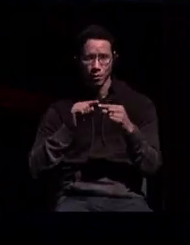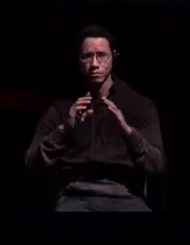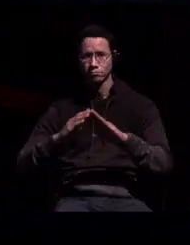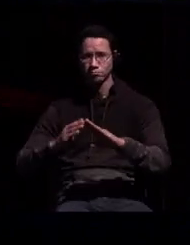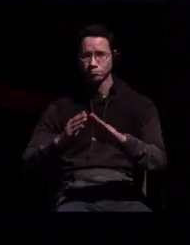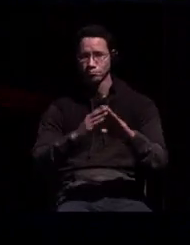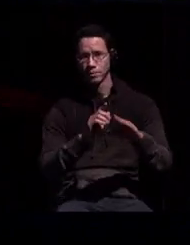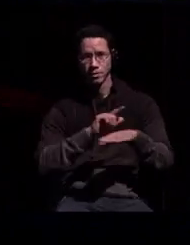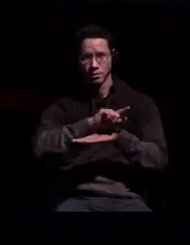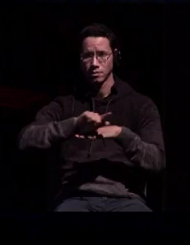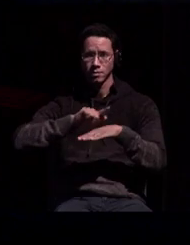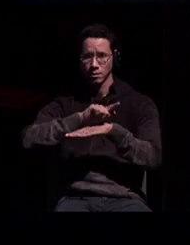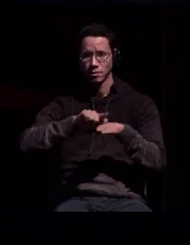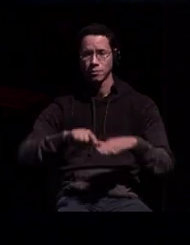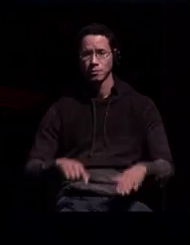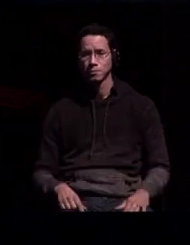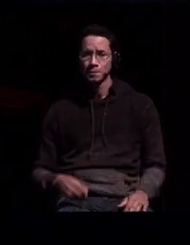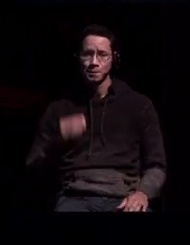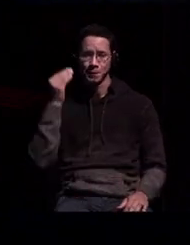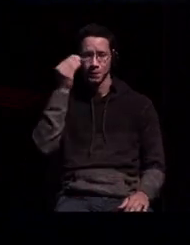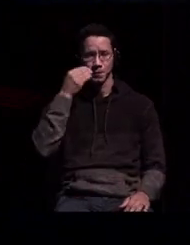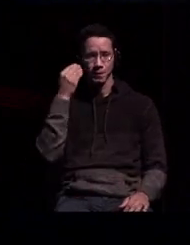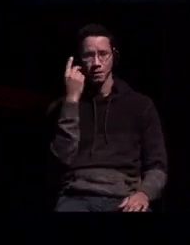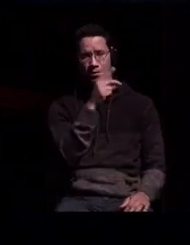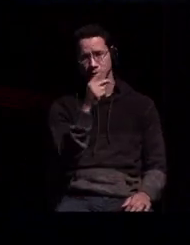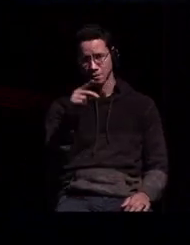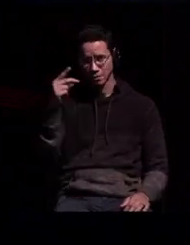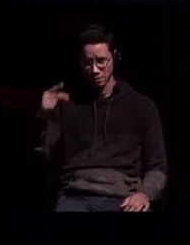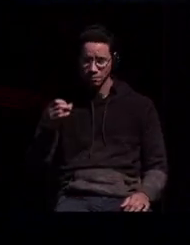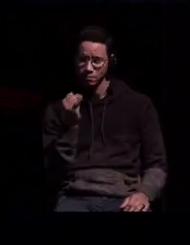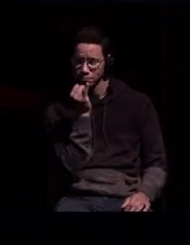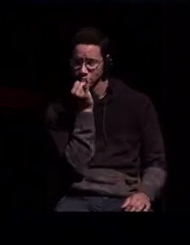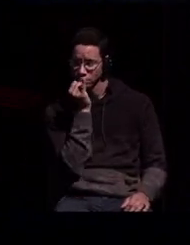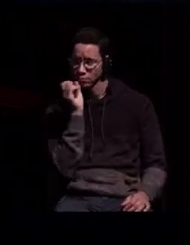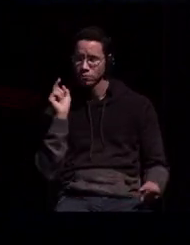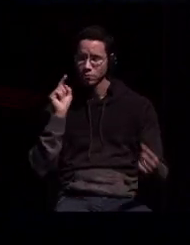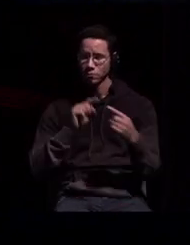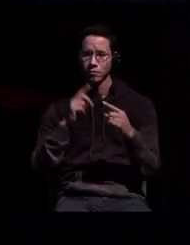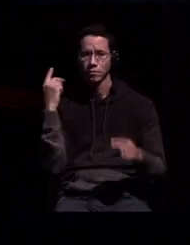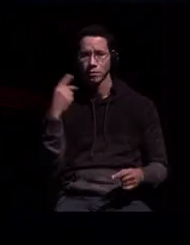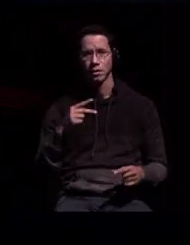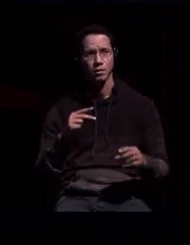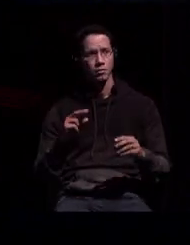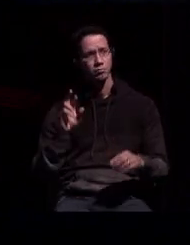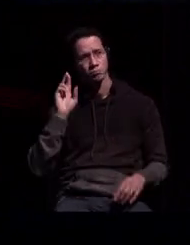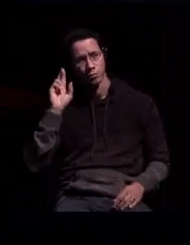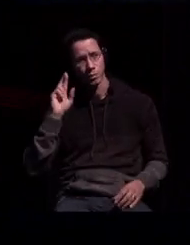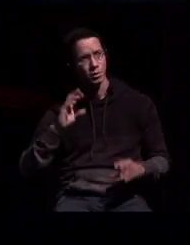those women experiences, for example, with the ownership of land and laws ruling